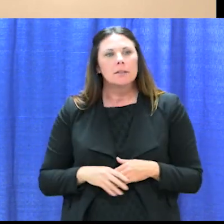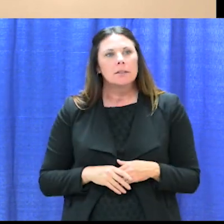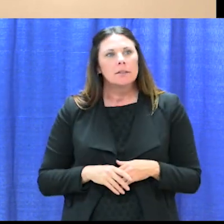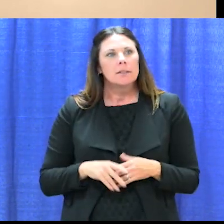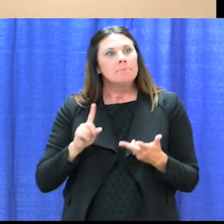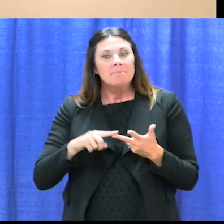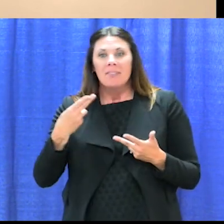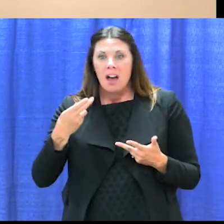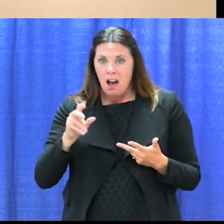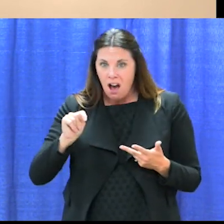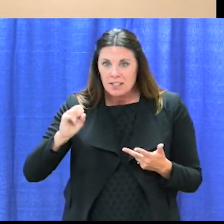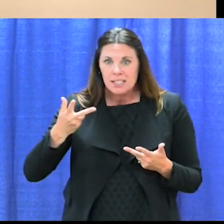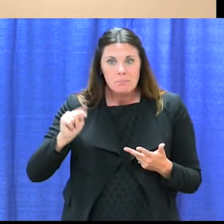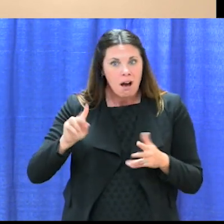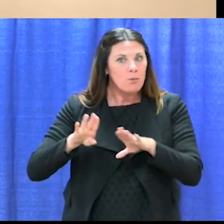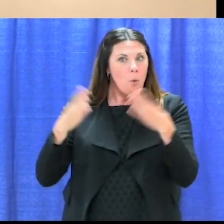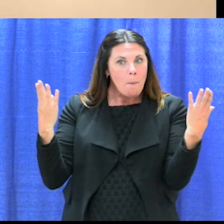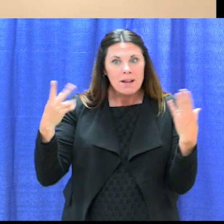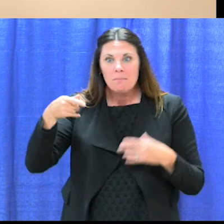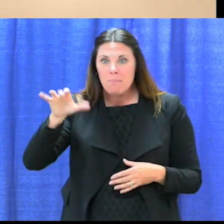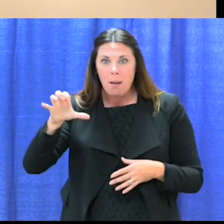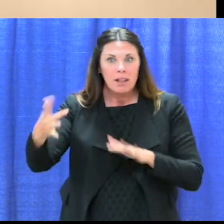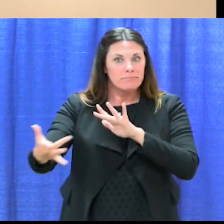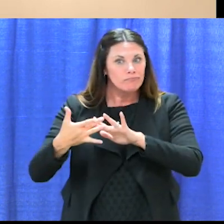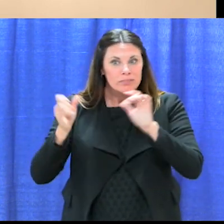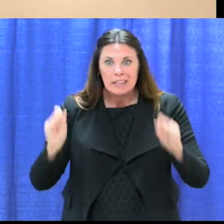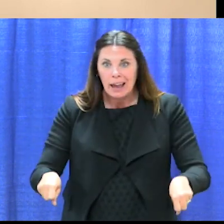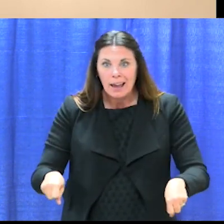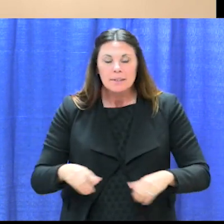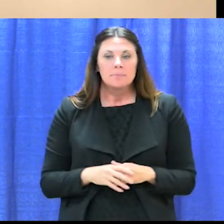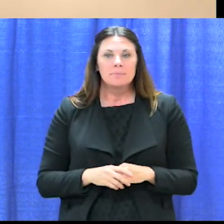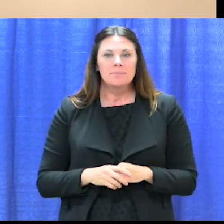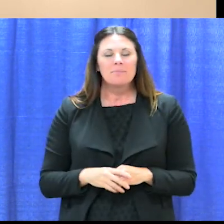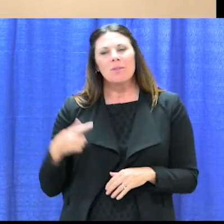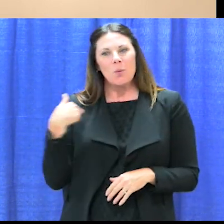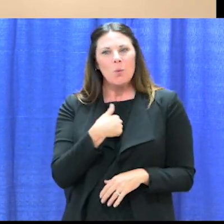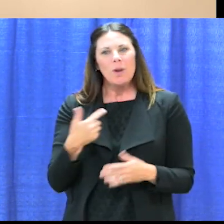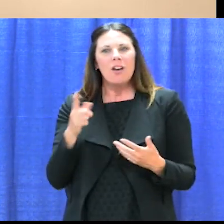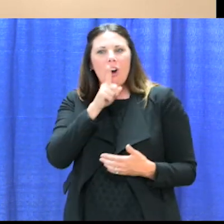And then we're truly just, we want to offer ourselves as being a collaborative partner